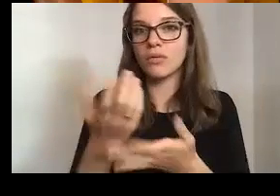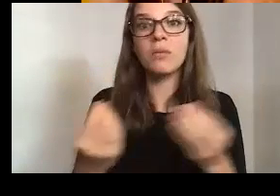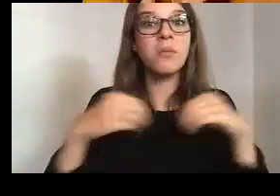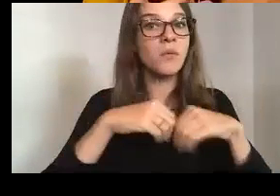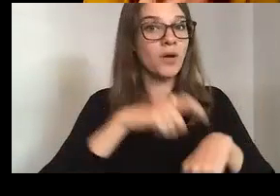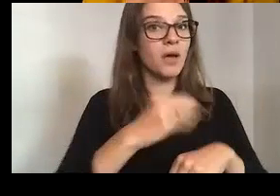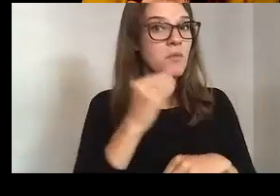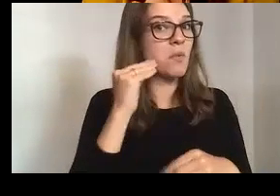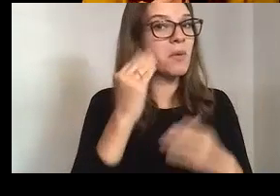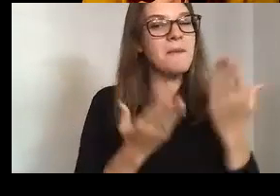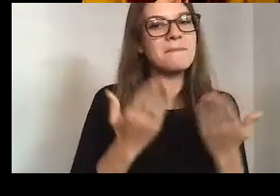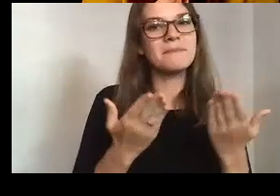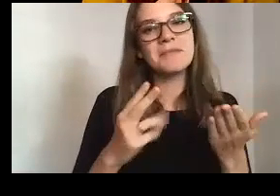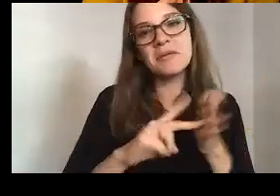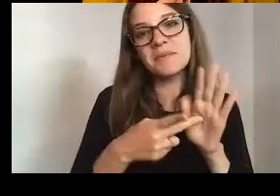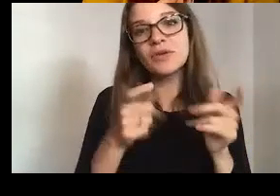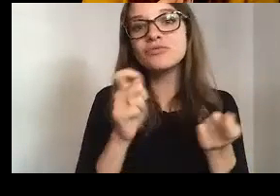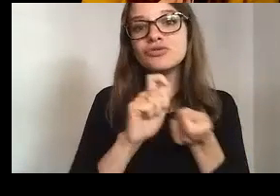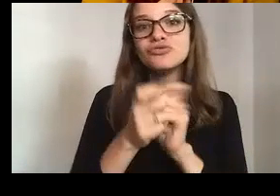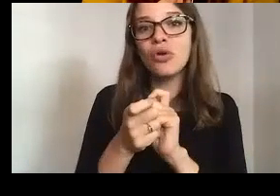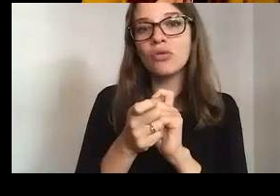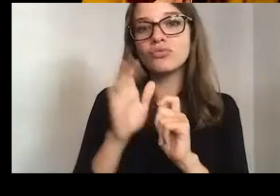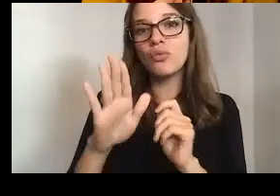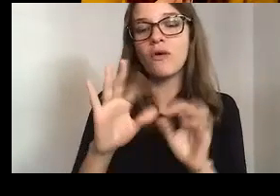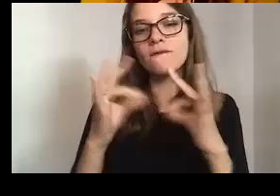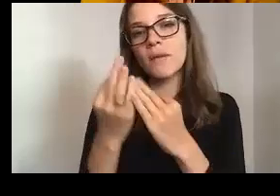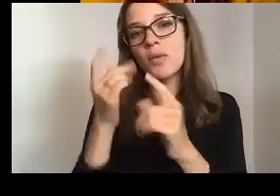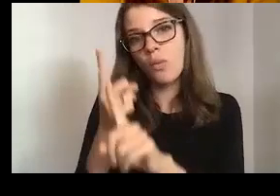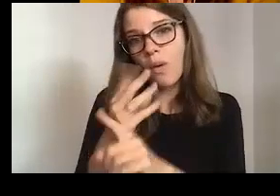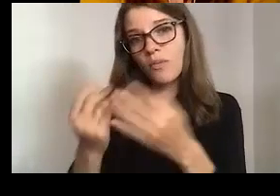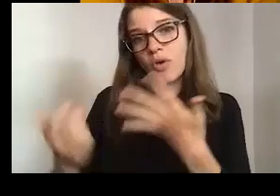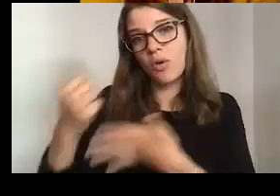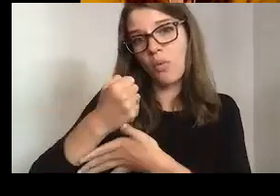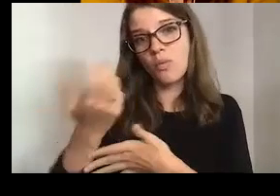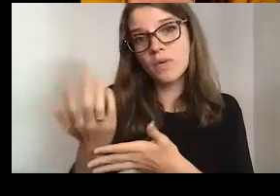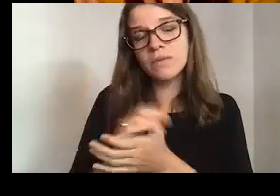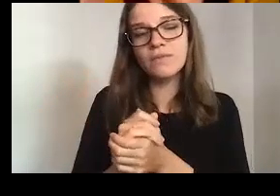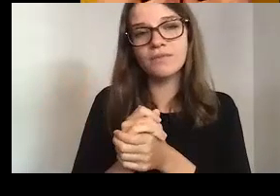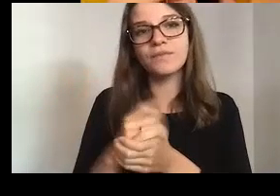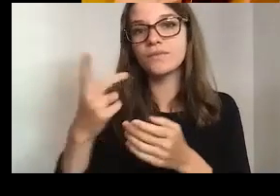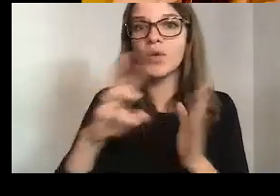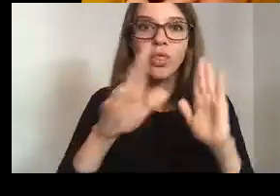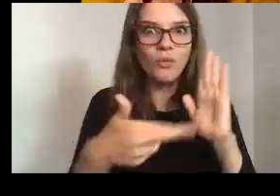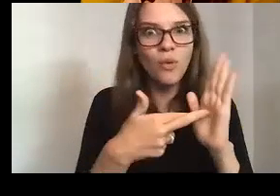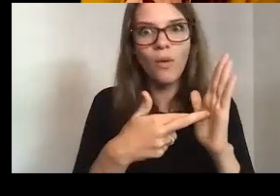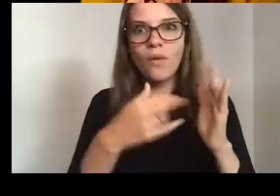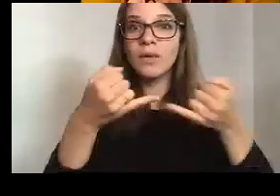shift the focus of family goals and priorities and as these roles and boundaries become